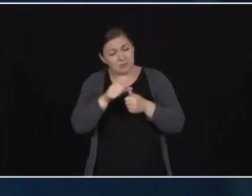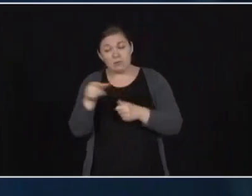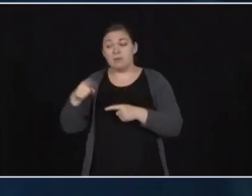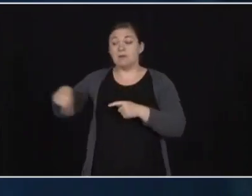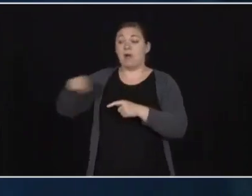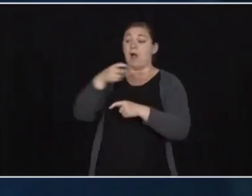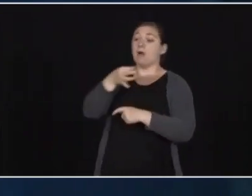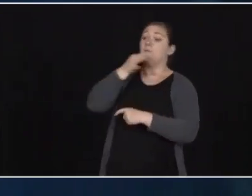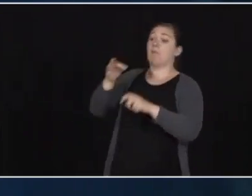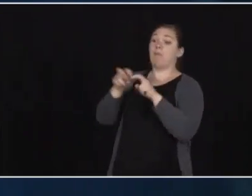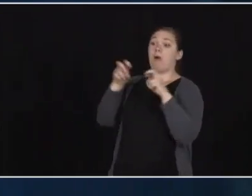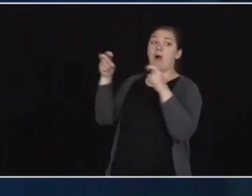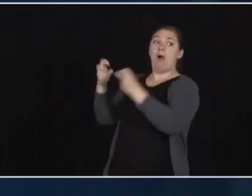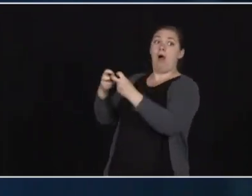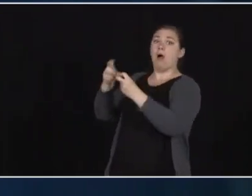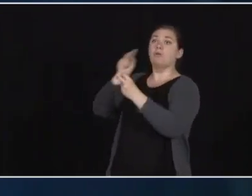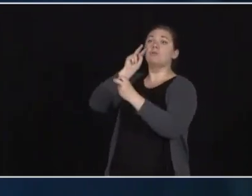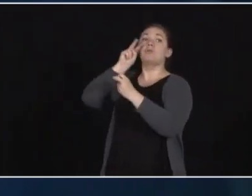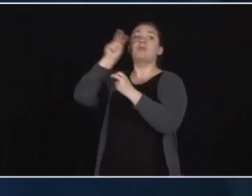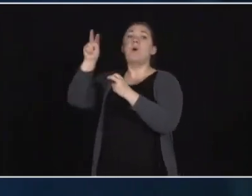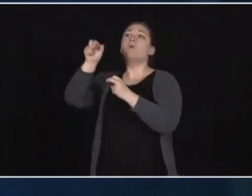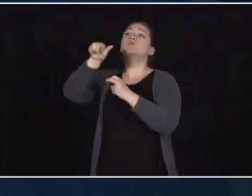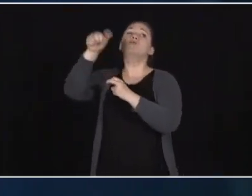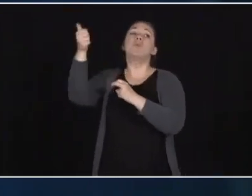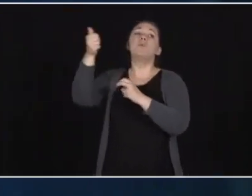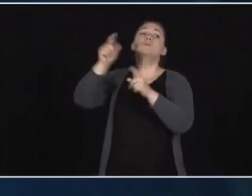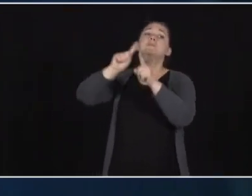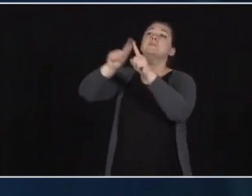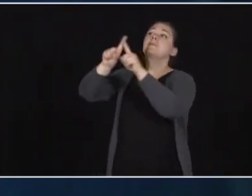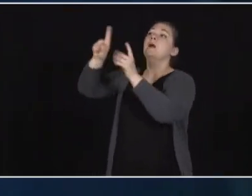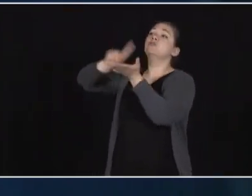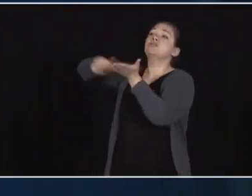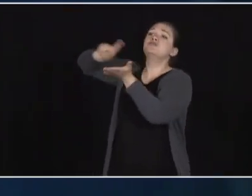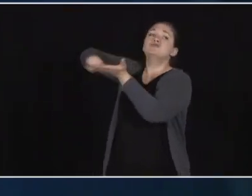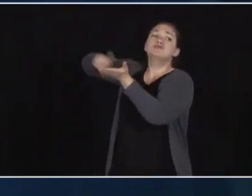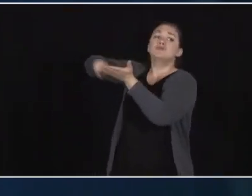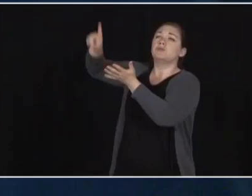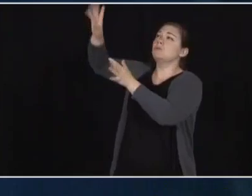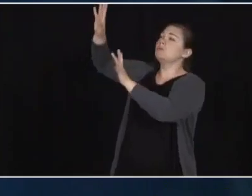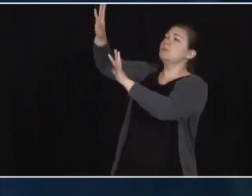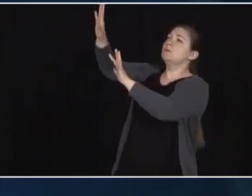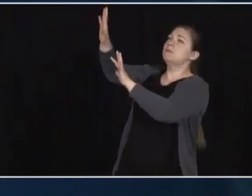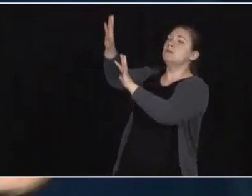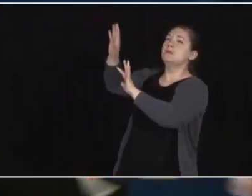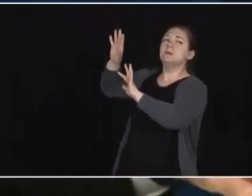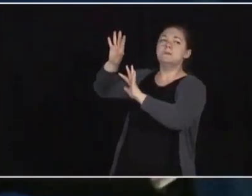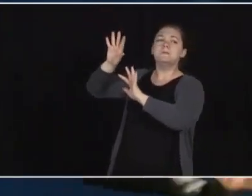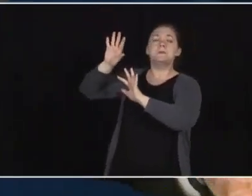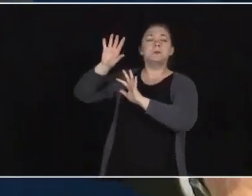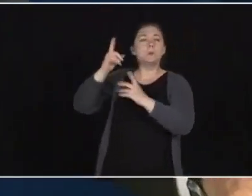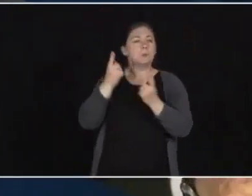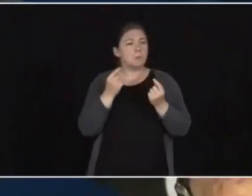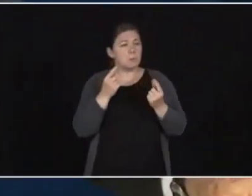, what we are doing right now informed both by the testing strategy expert panel but also additional work that is been done in